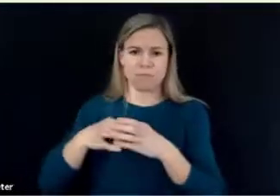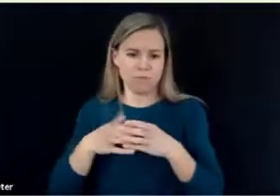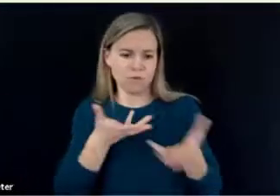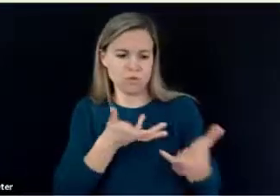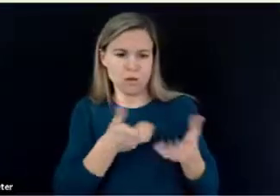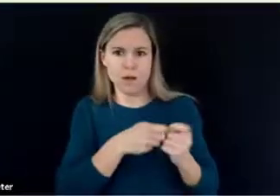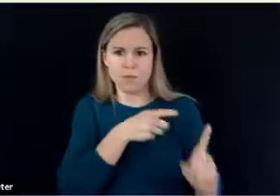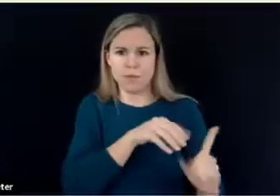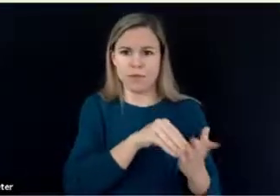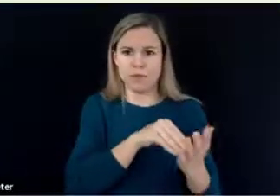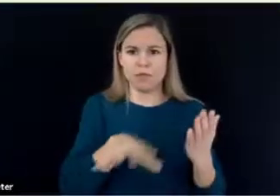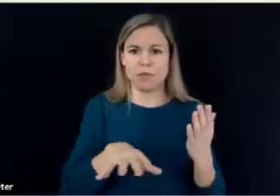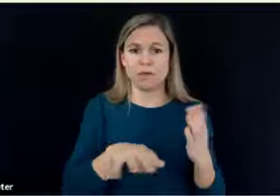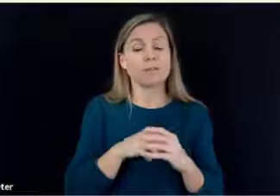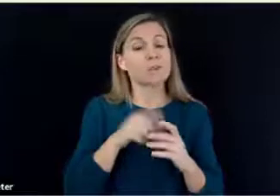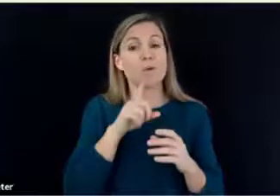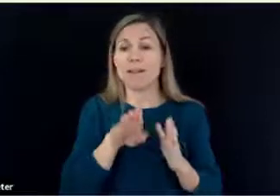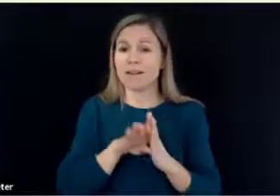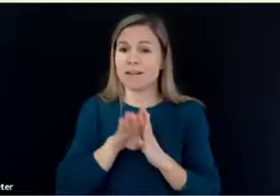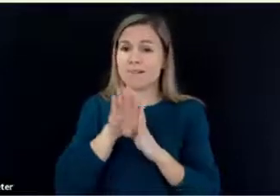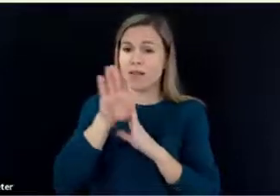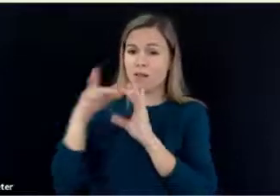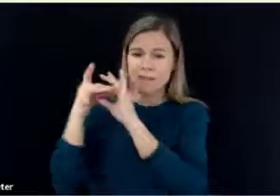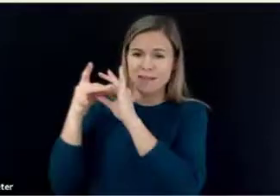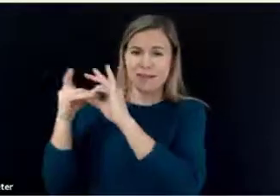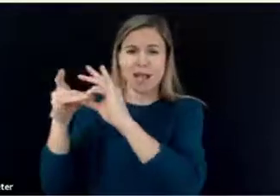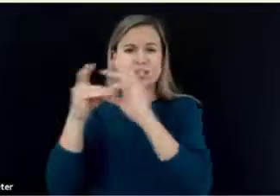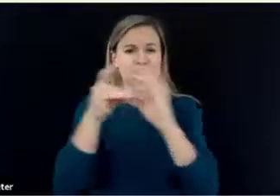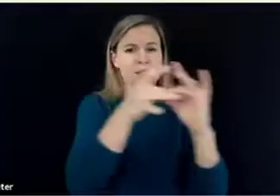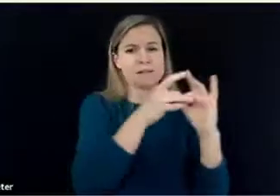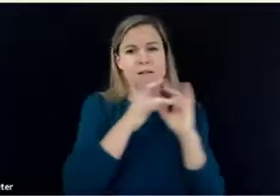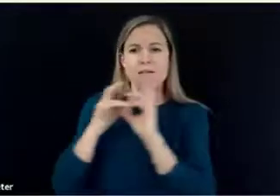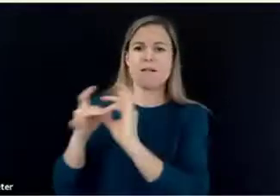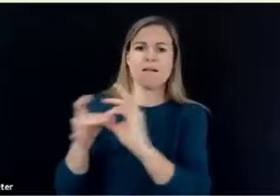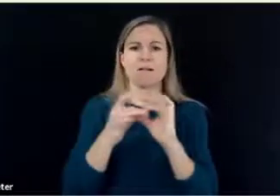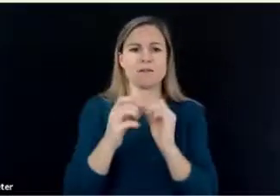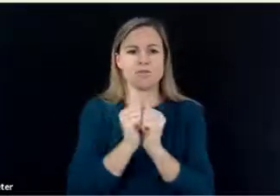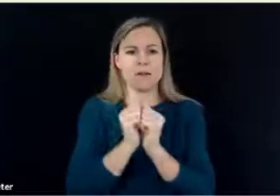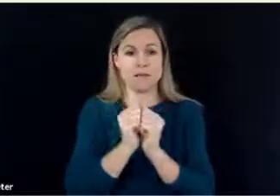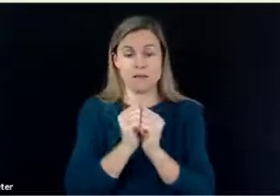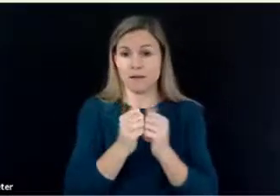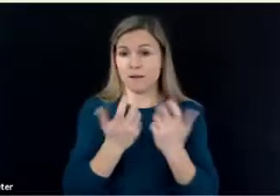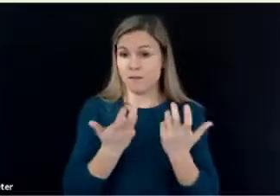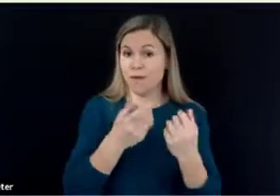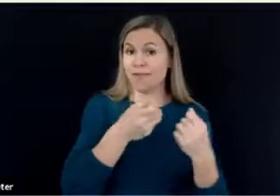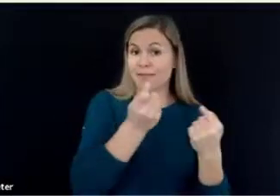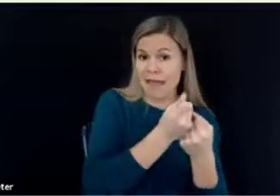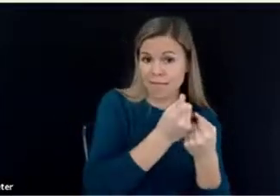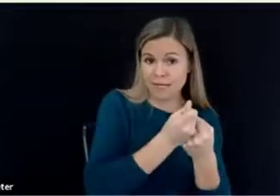and we're doing this in advocacy with the science, with the family support,